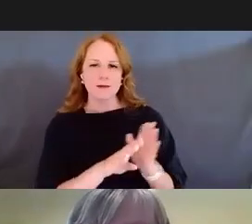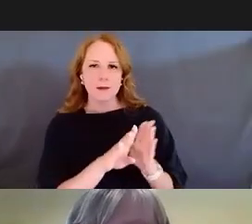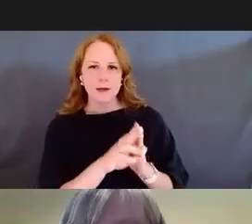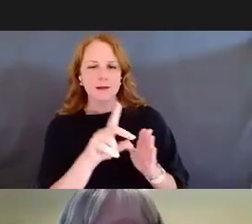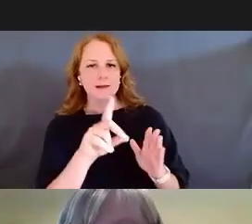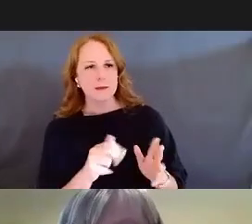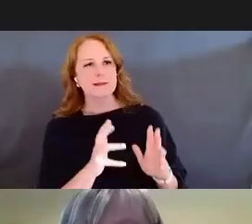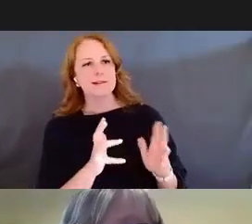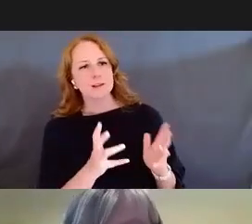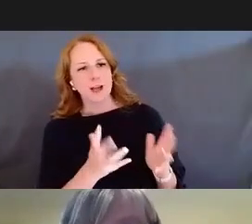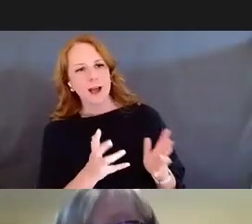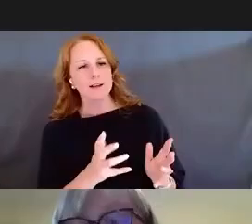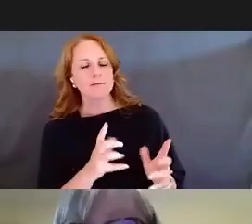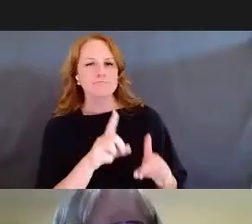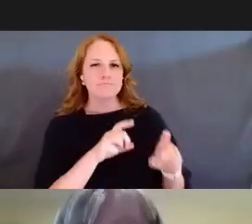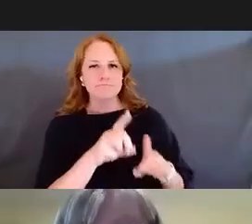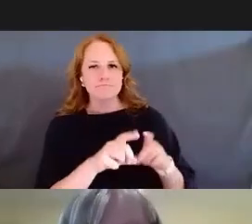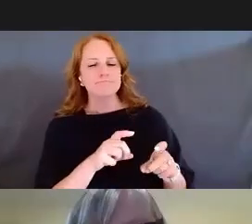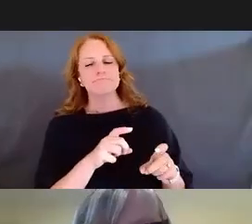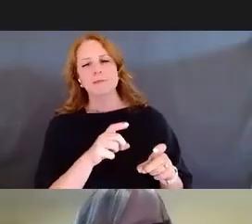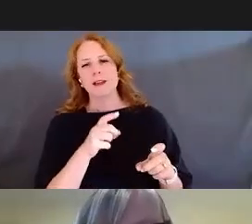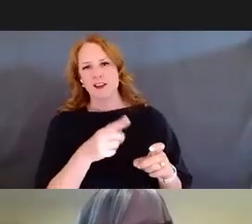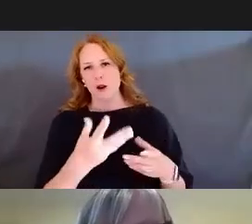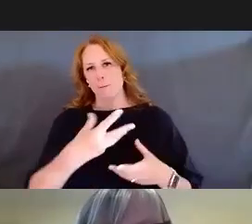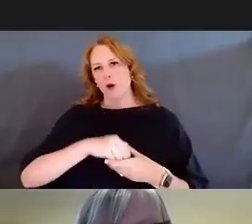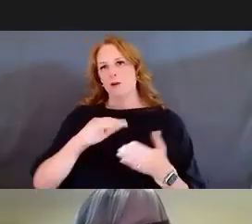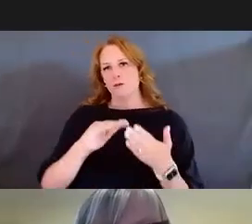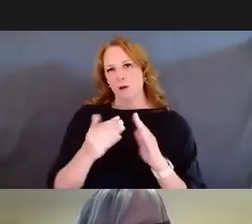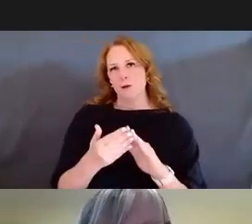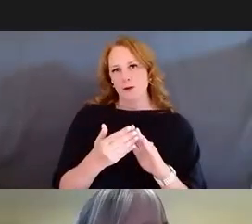on the Microsoft campus. They are part of the community if you like. So let's go on to the